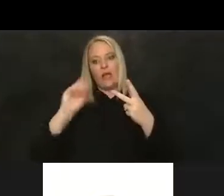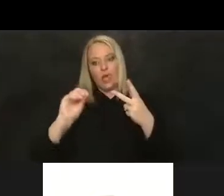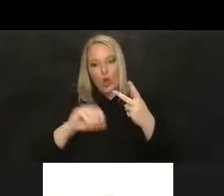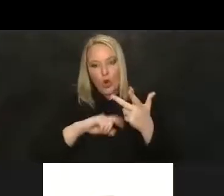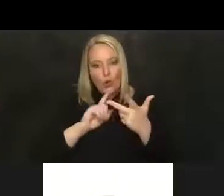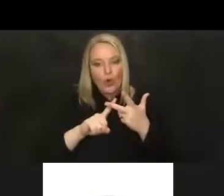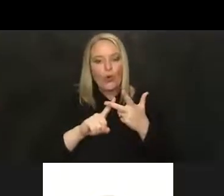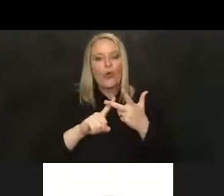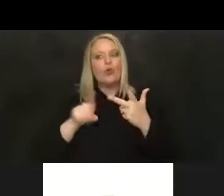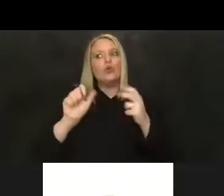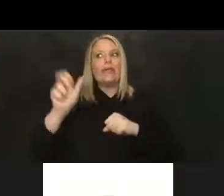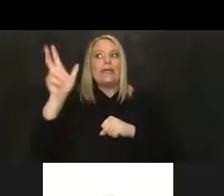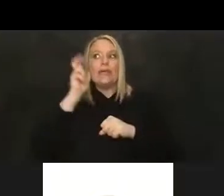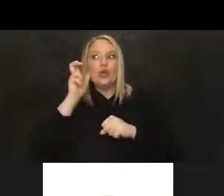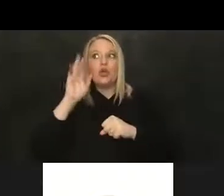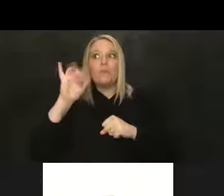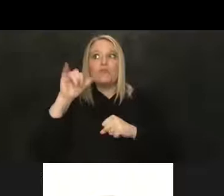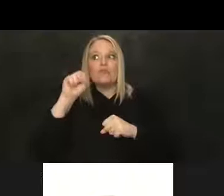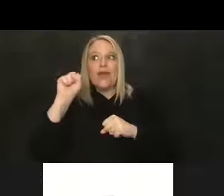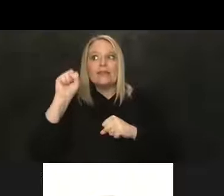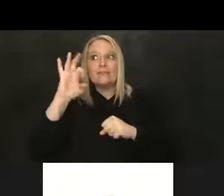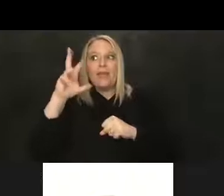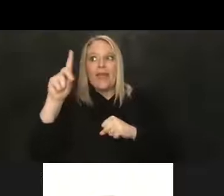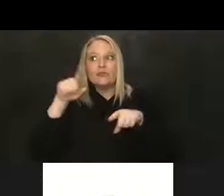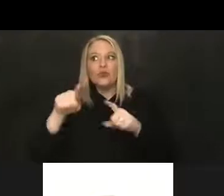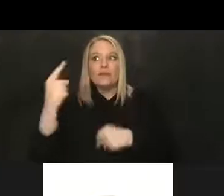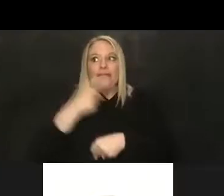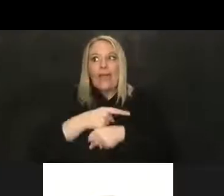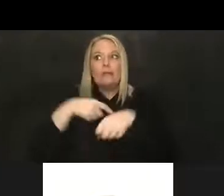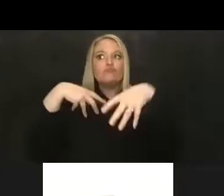could hear, like, a brass band in the middle of the day just marching through the streets because,